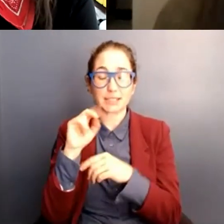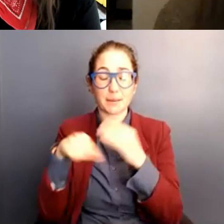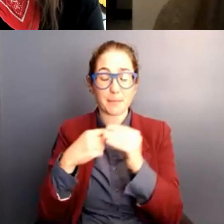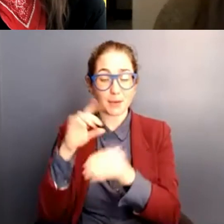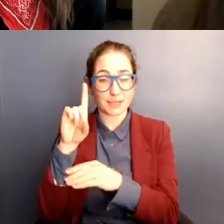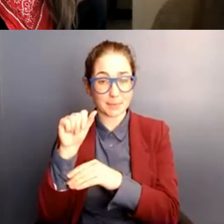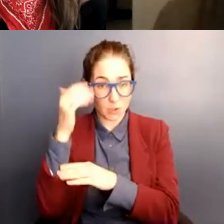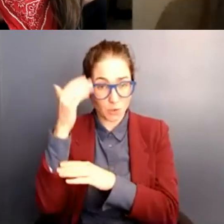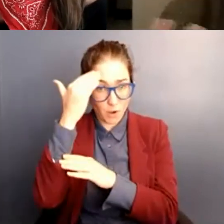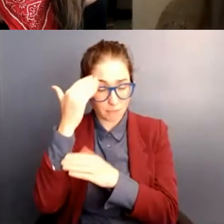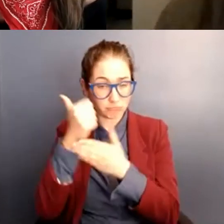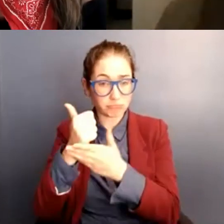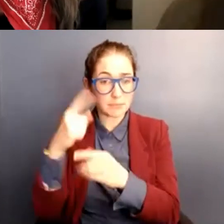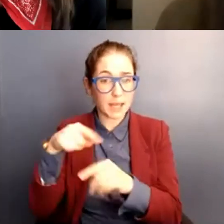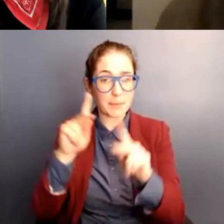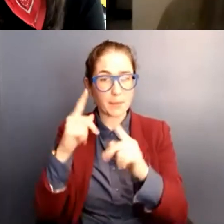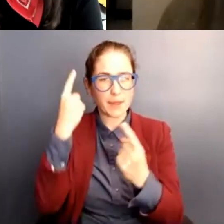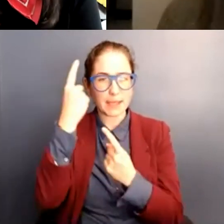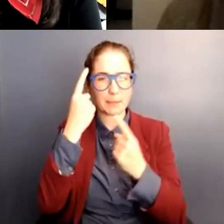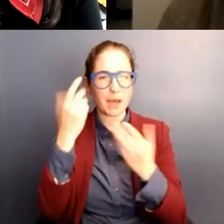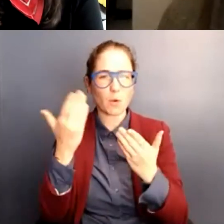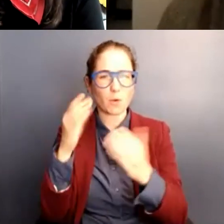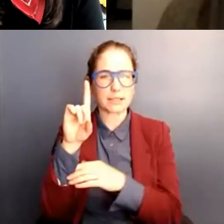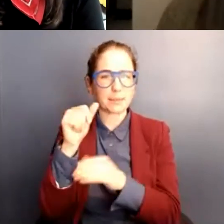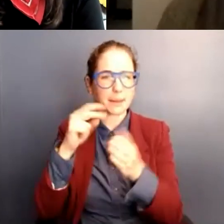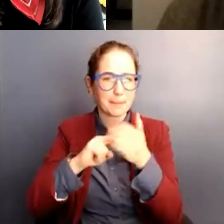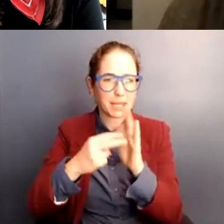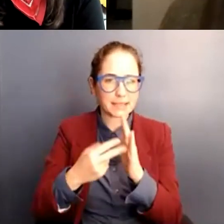people think about what disability means and how many people